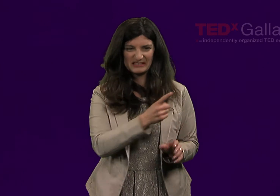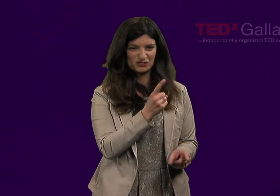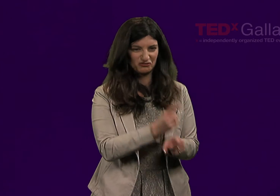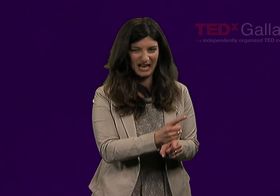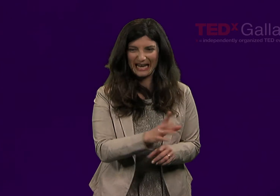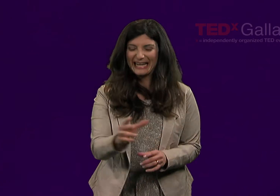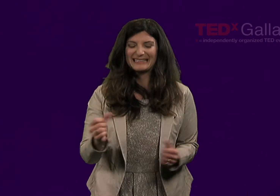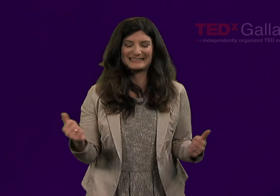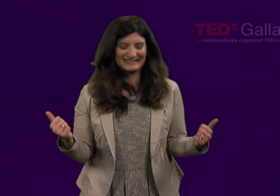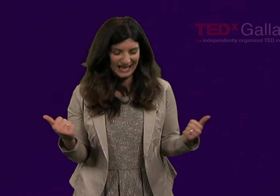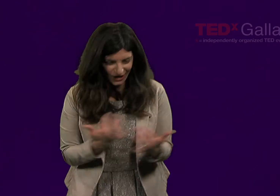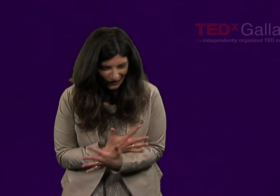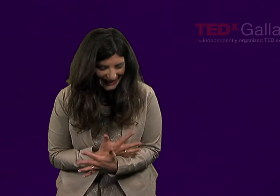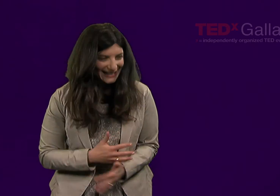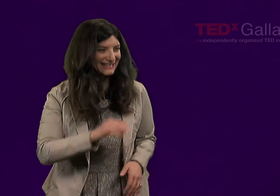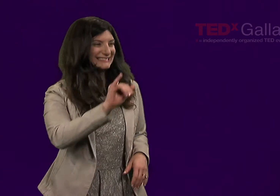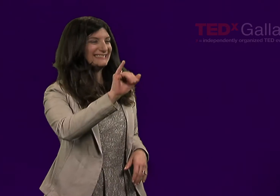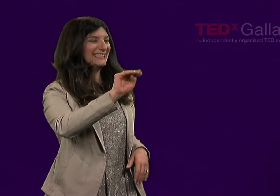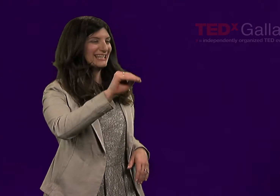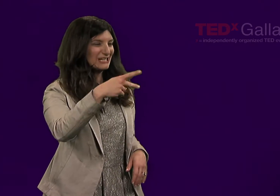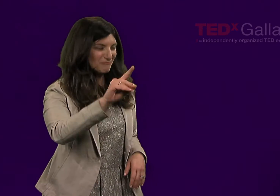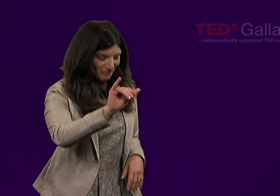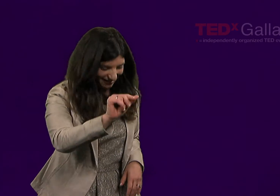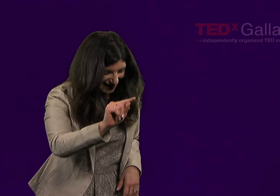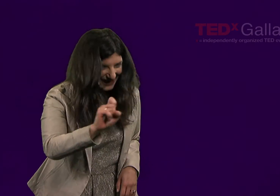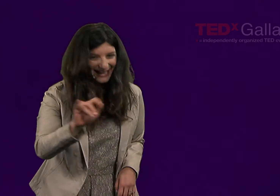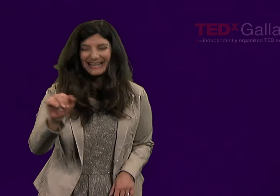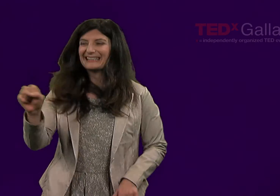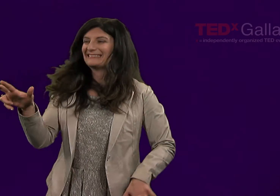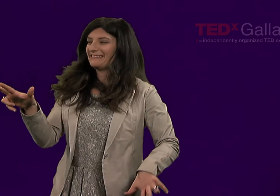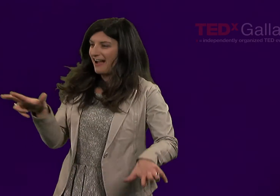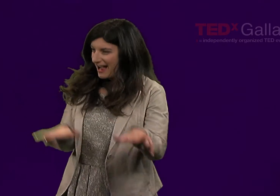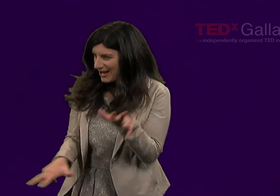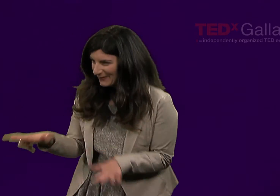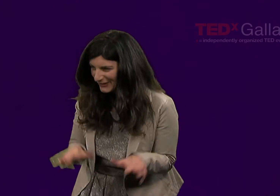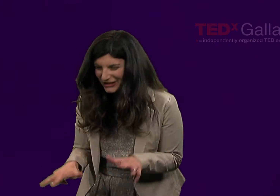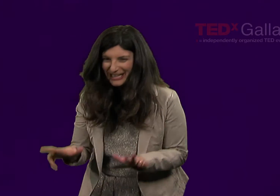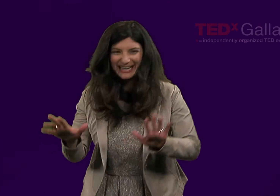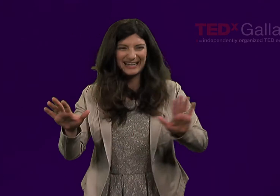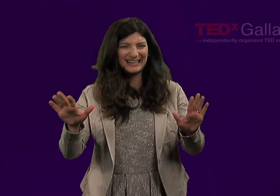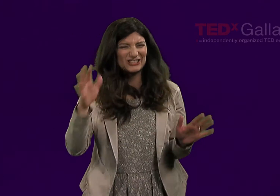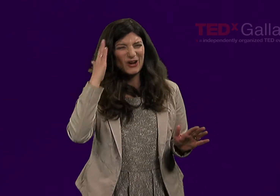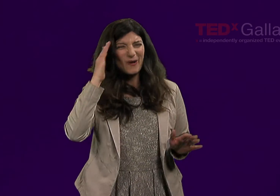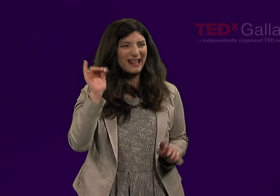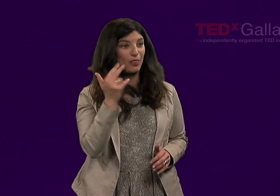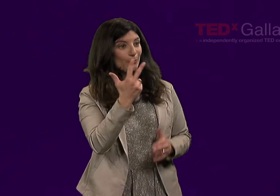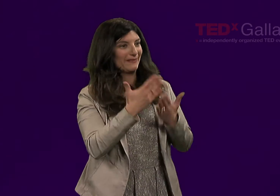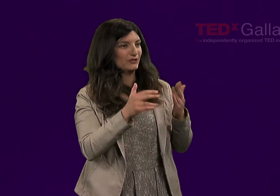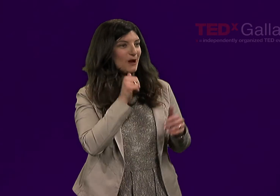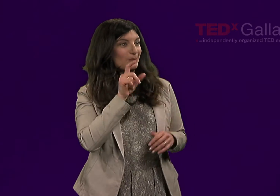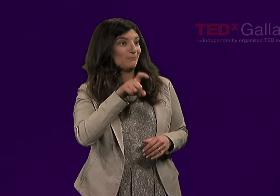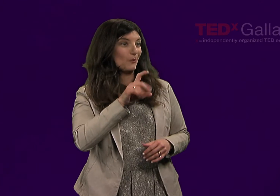And it's so very true. It's a scary, impolite, awkward, uncomfortable position to begin.